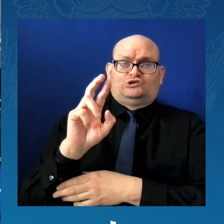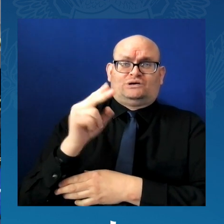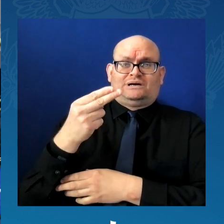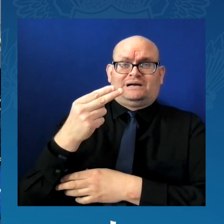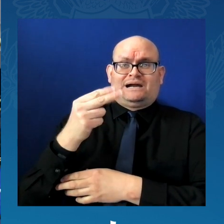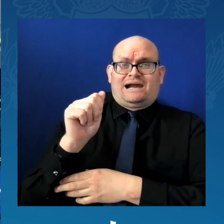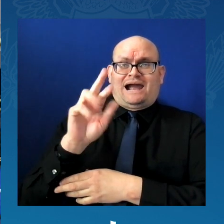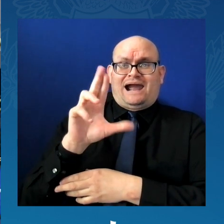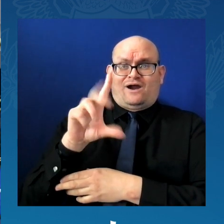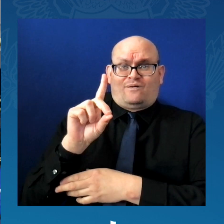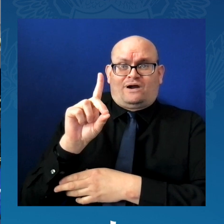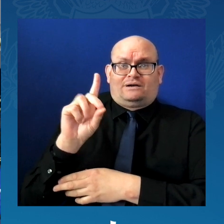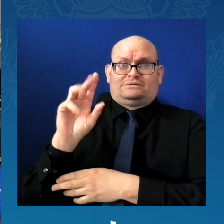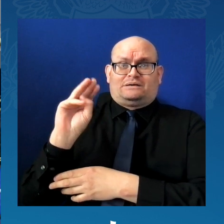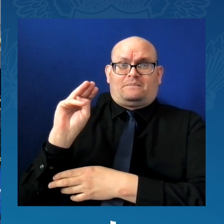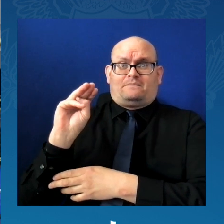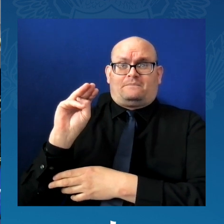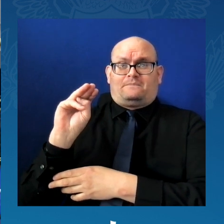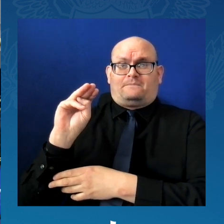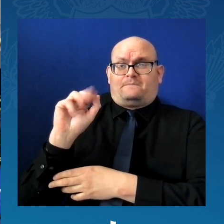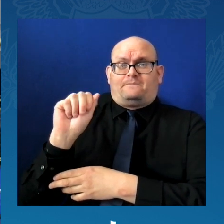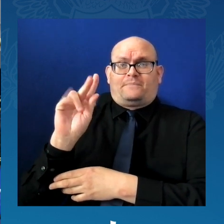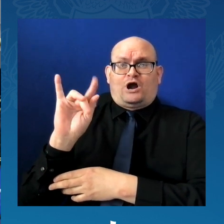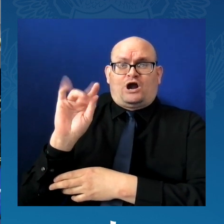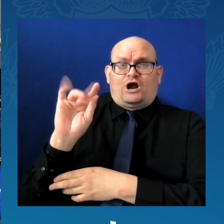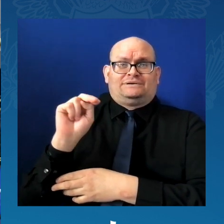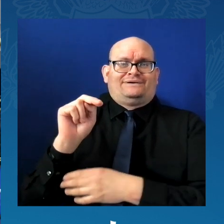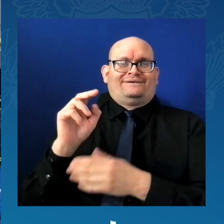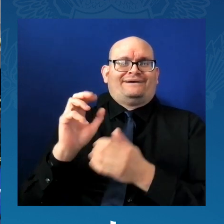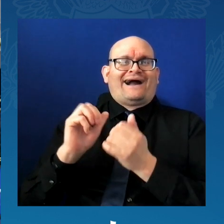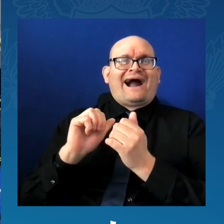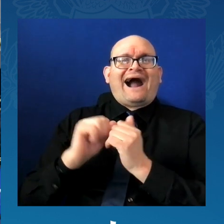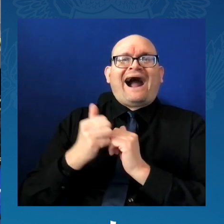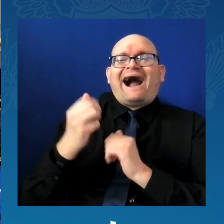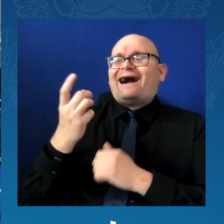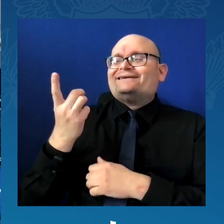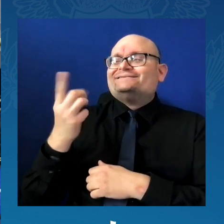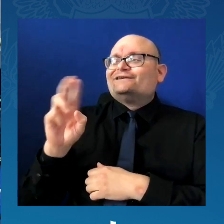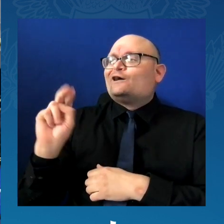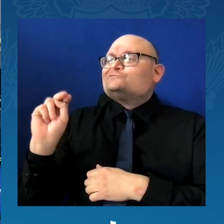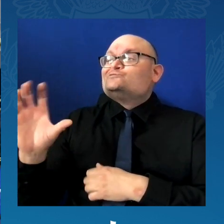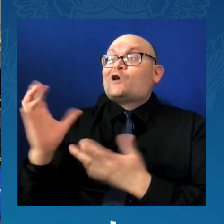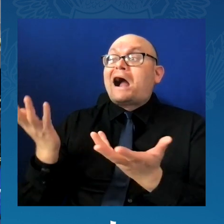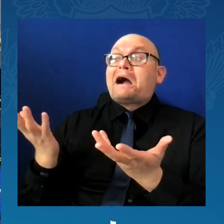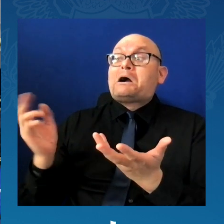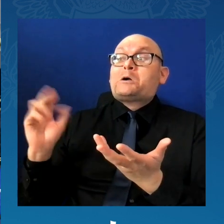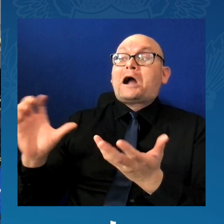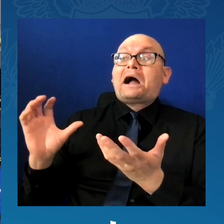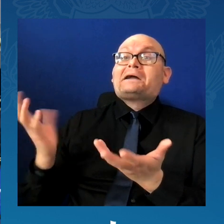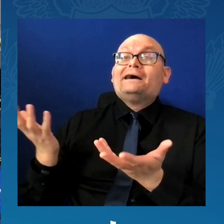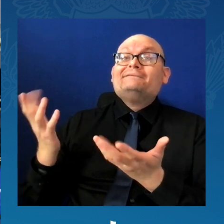how is North Carolina into thinking about working with federal agencies